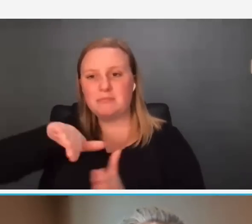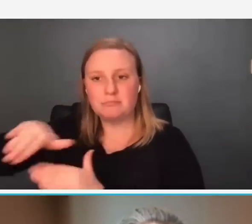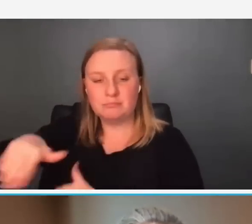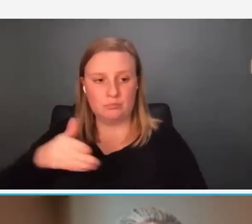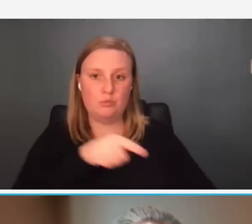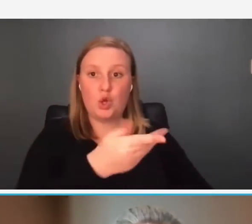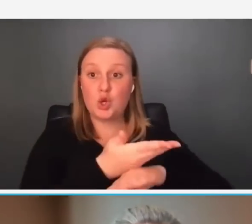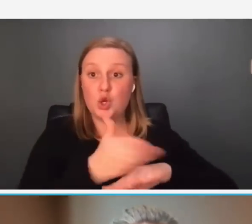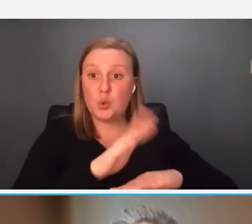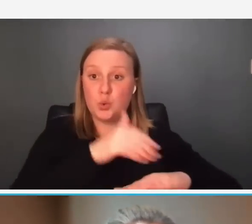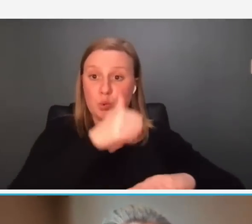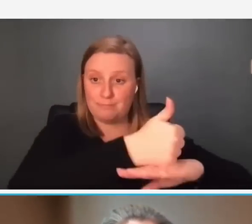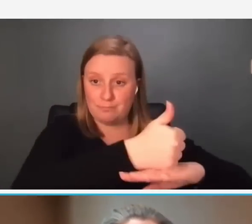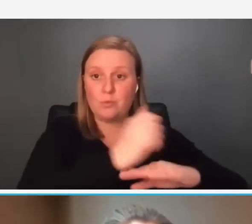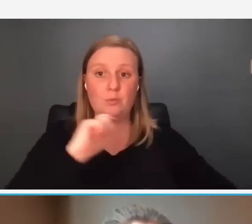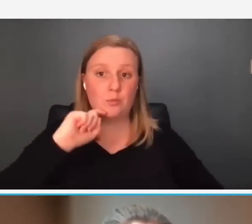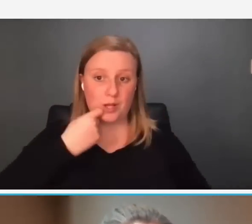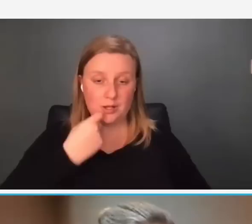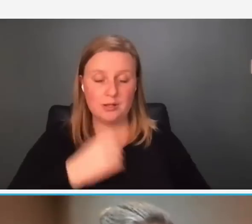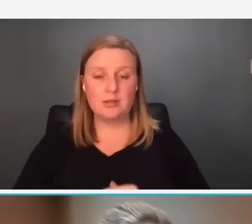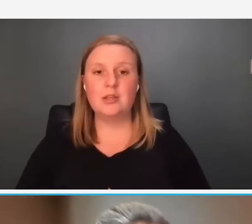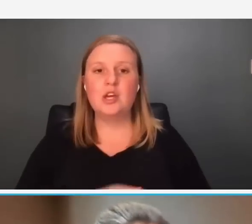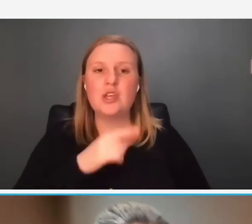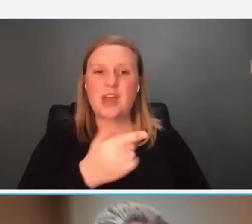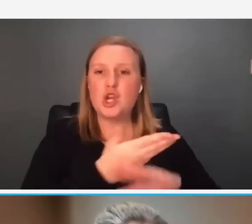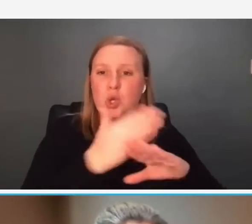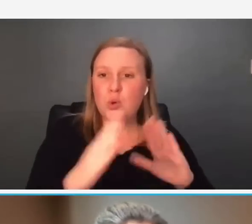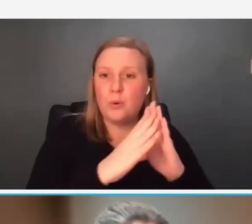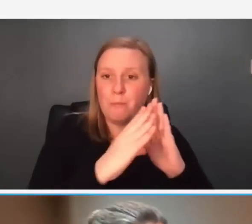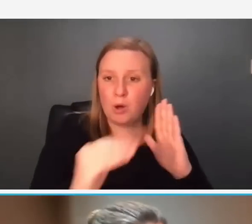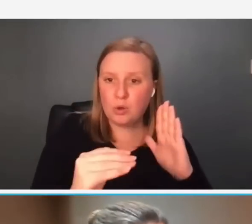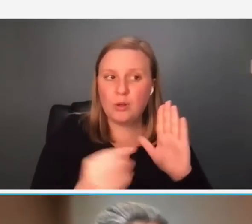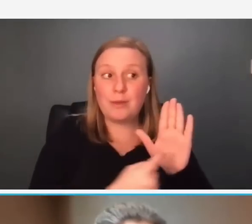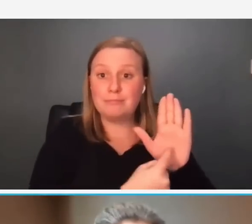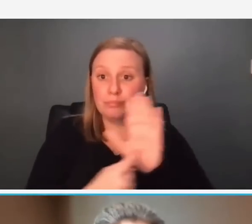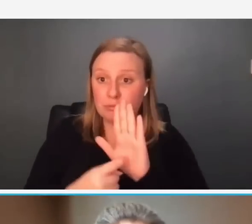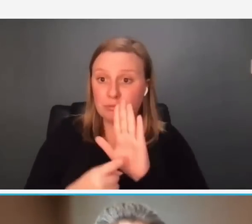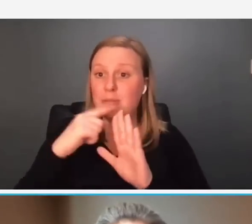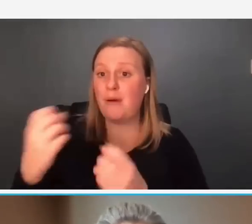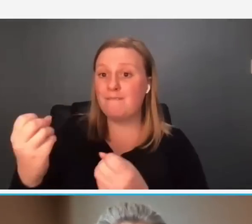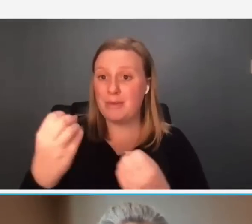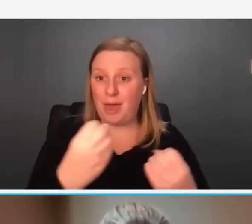received on that proposed model I'll do a very quick tour of what it was. So if you take a look at the slide running from left